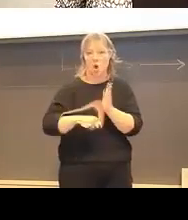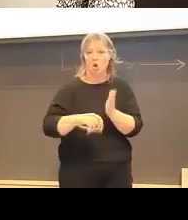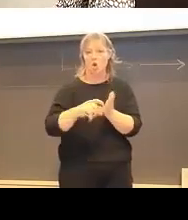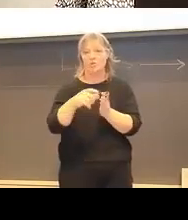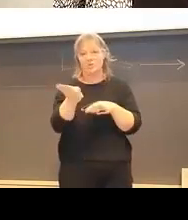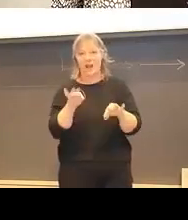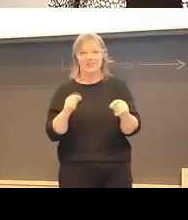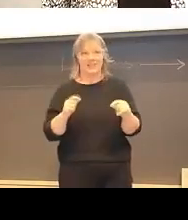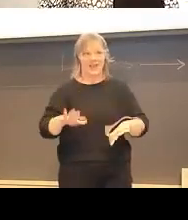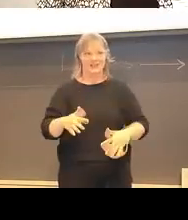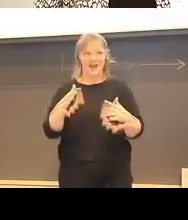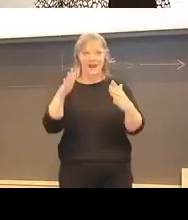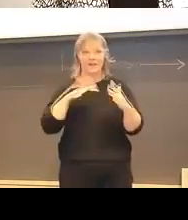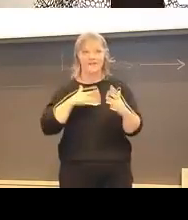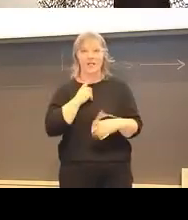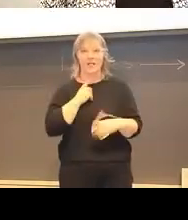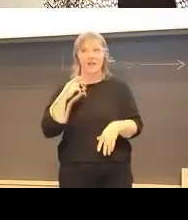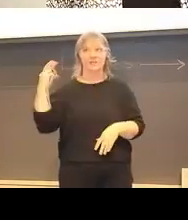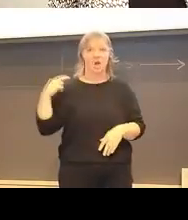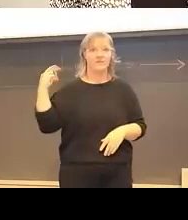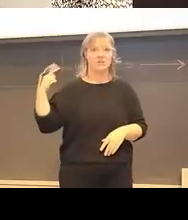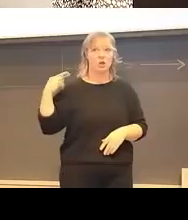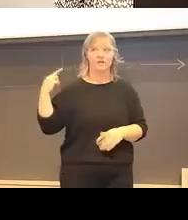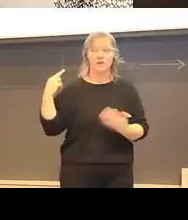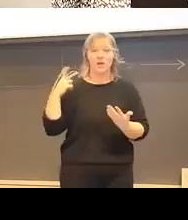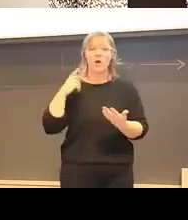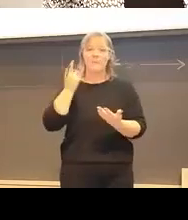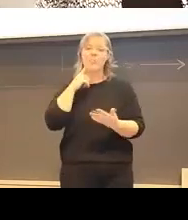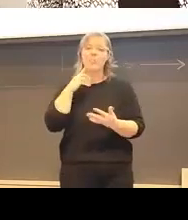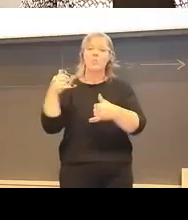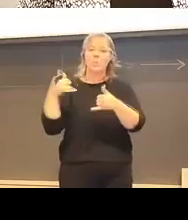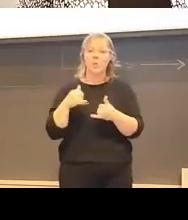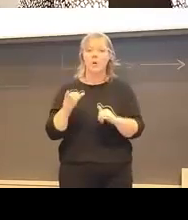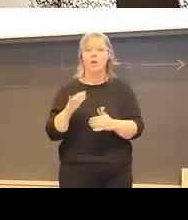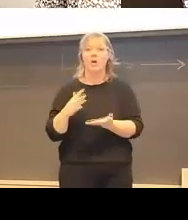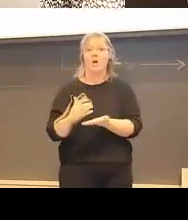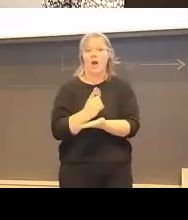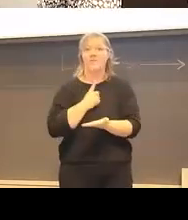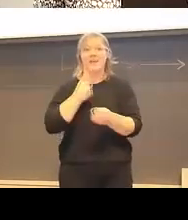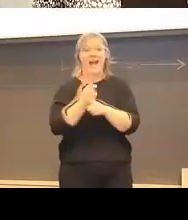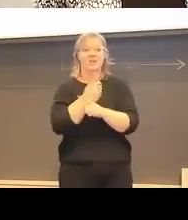us feel at being observed than the reward that comes with being accurately seen and receiving